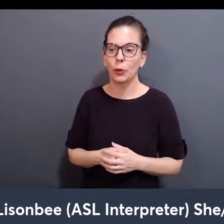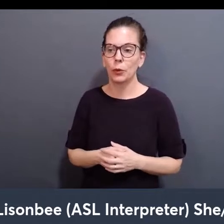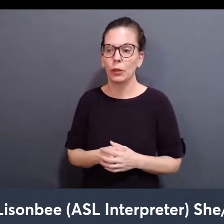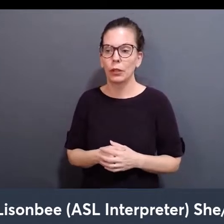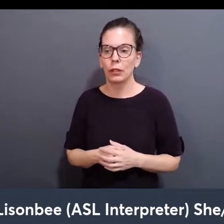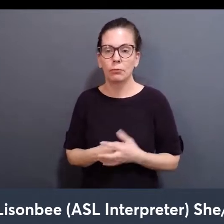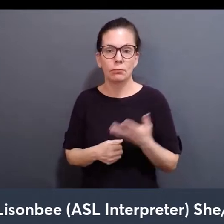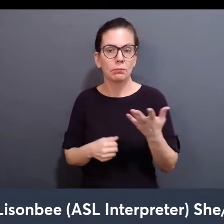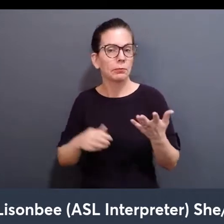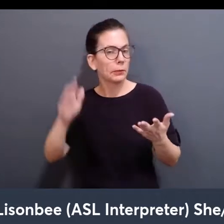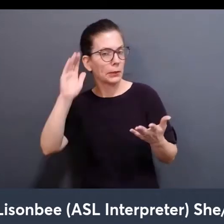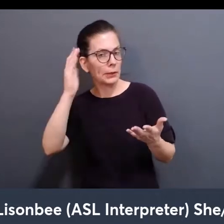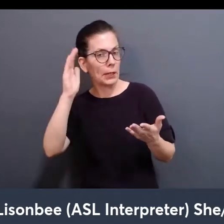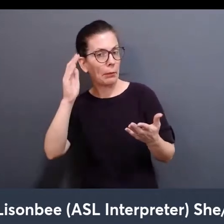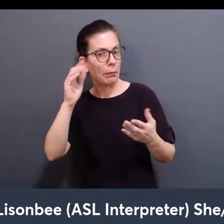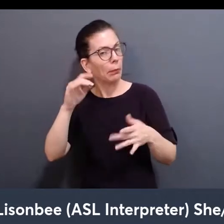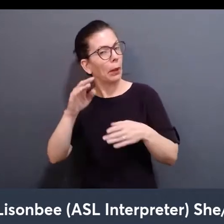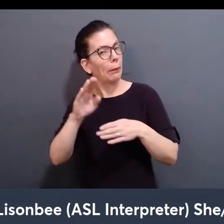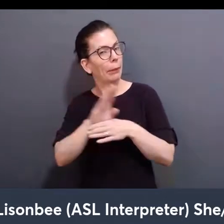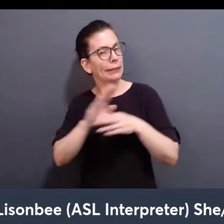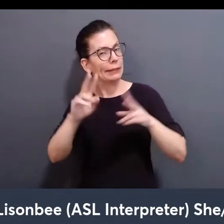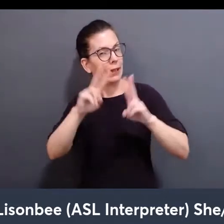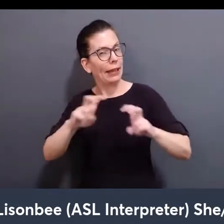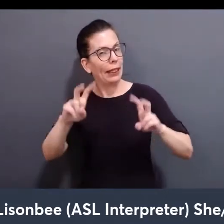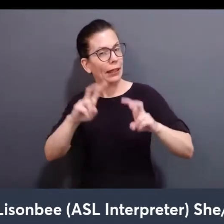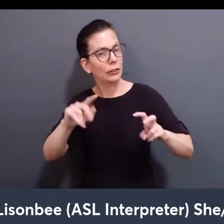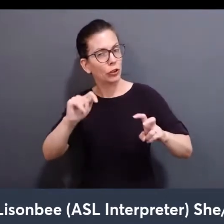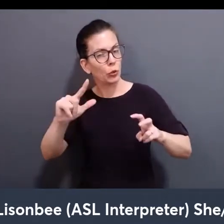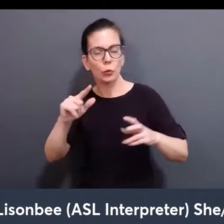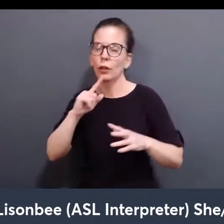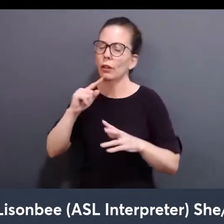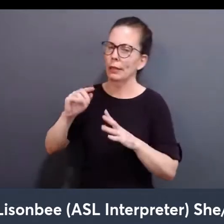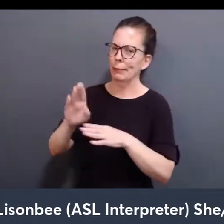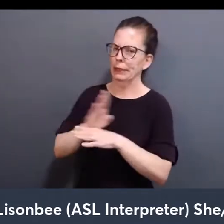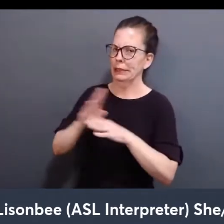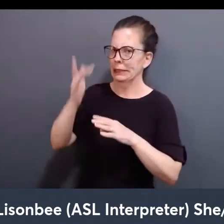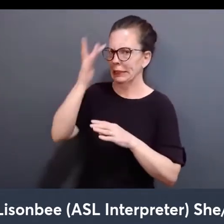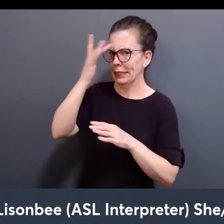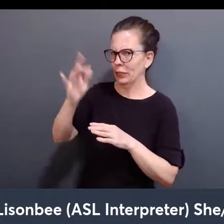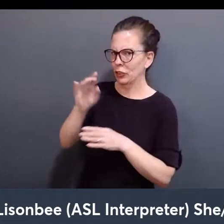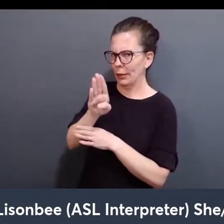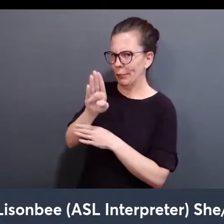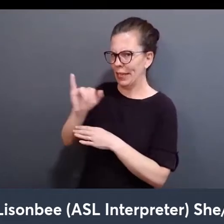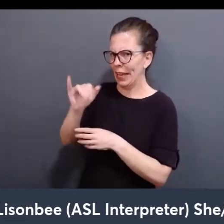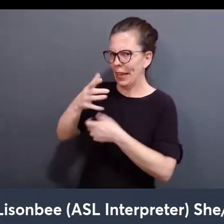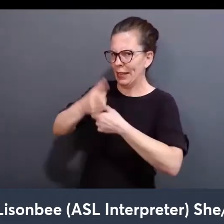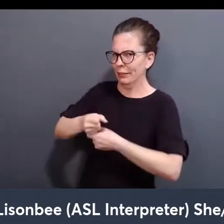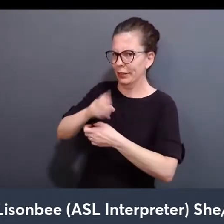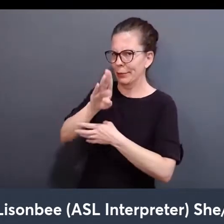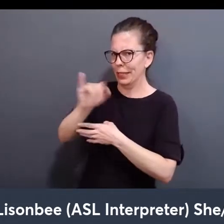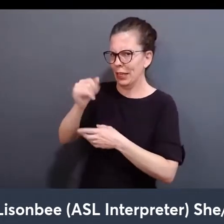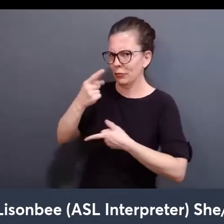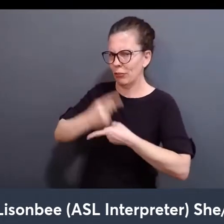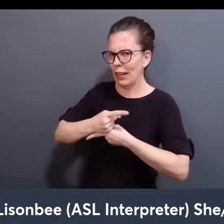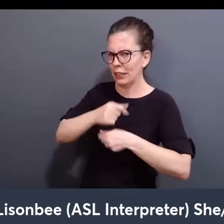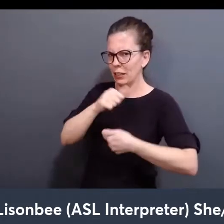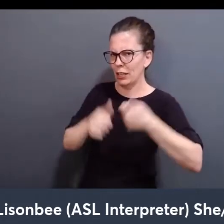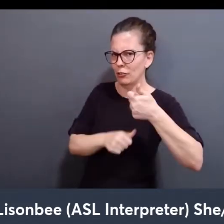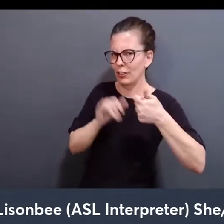It sounds like a business analytics tool, or a business intelligence tool, right? BI, I think, is maybe the category that it would fit in. Is that fair, Vijay? - Yes,